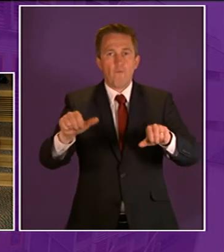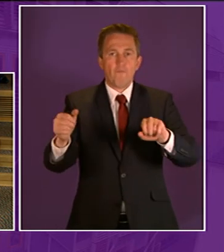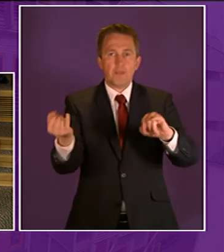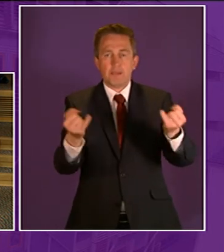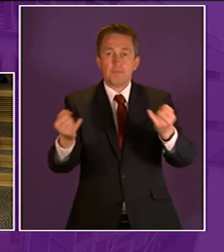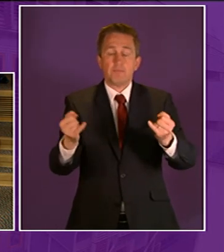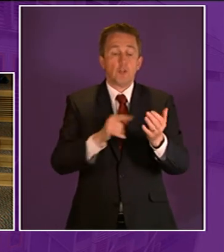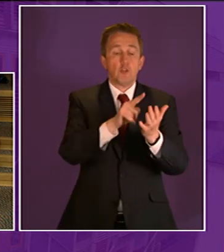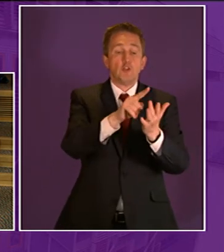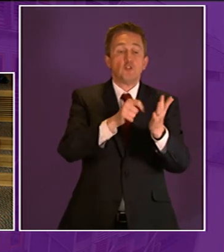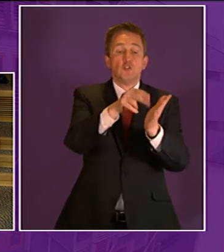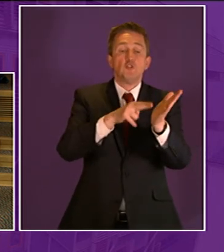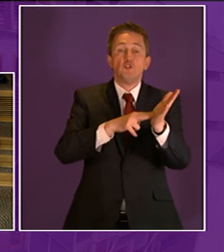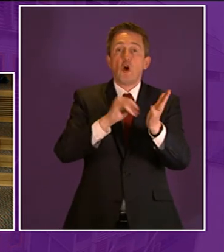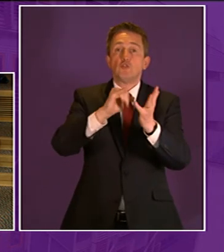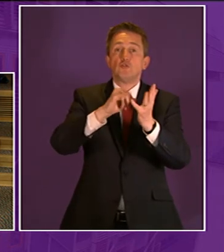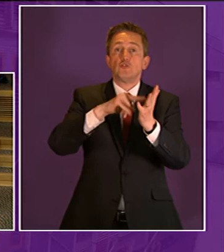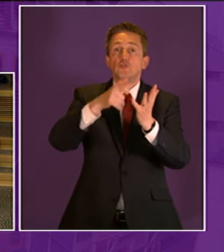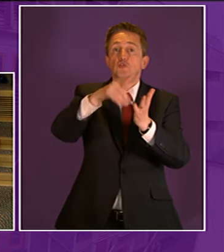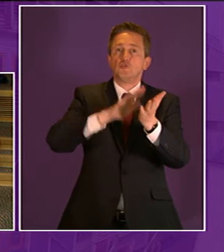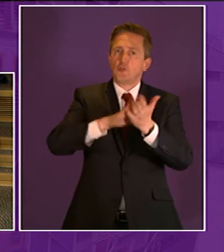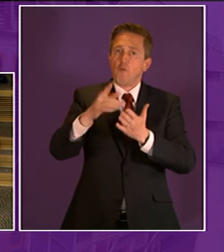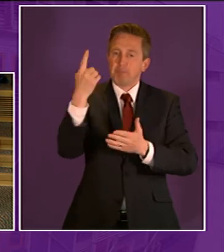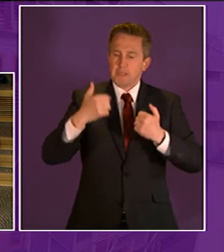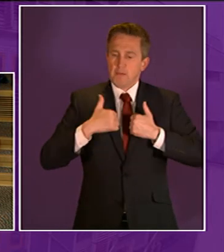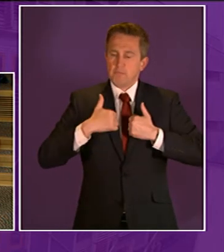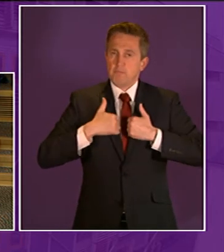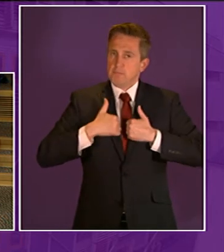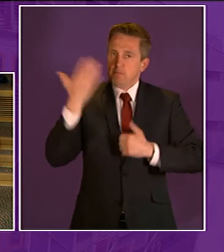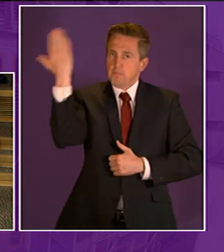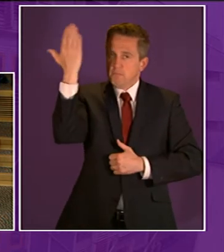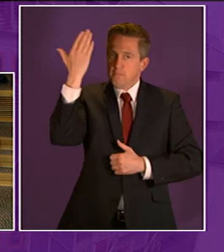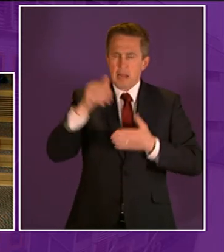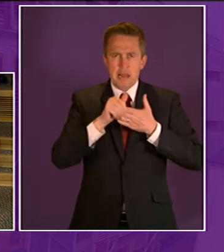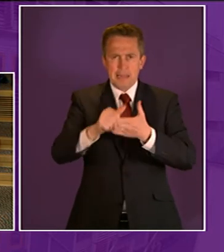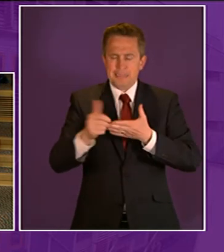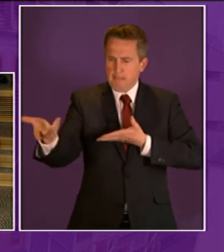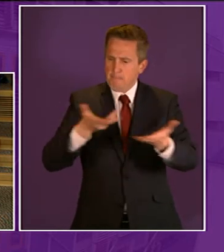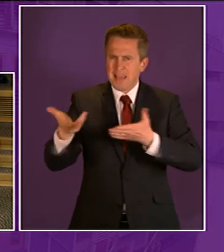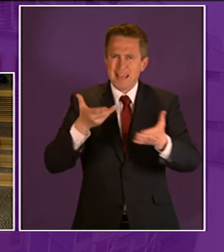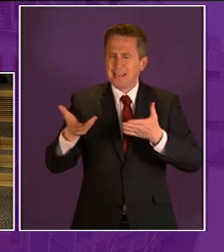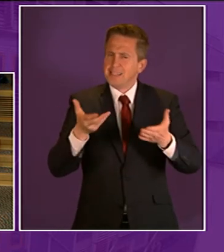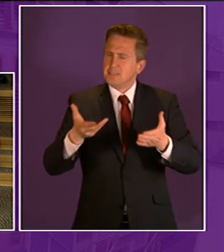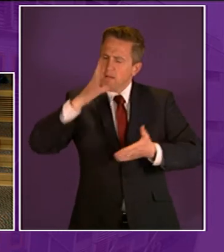John Sturrock is a highly respected Queen’s counsel and is widely recognised as a leading mediator and facilitator.